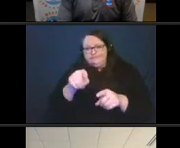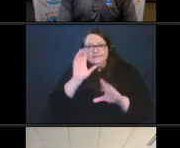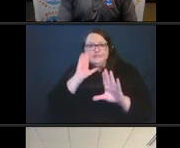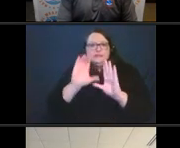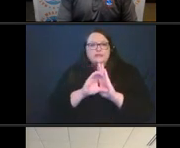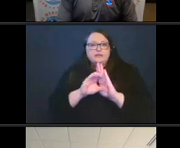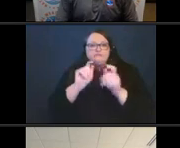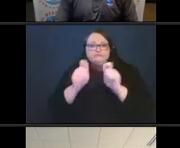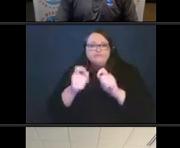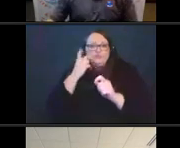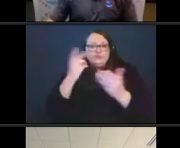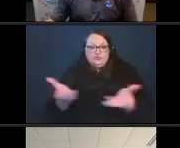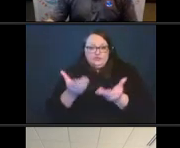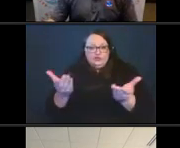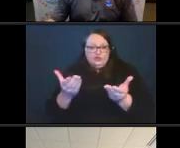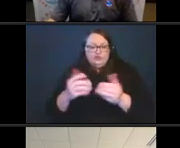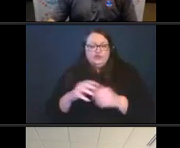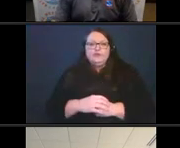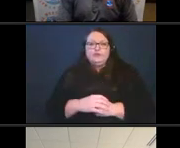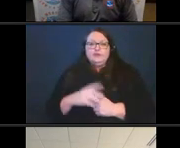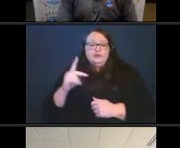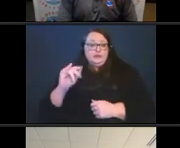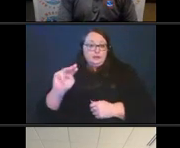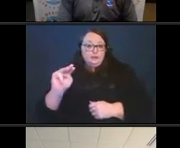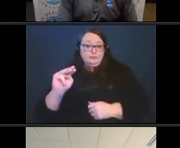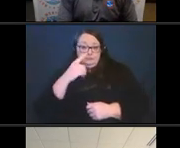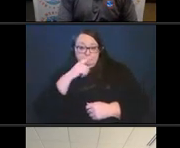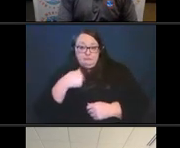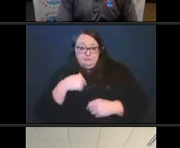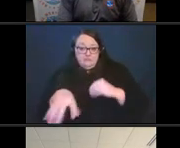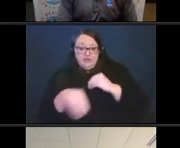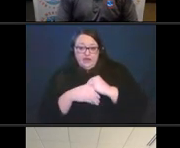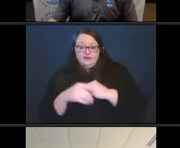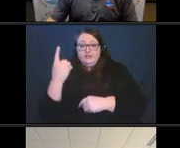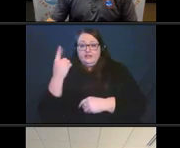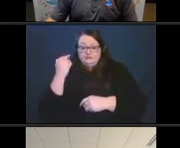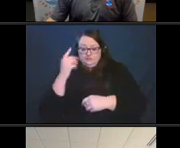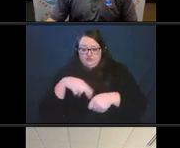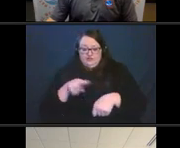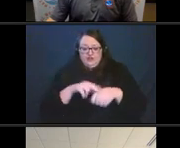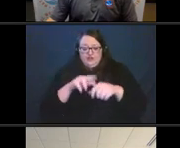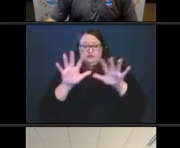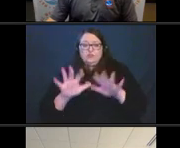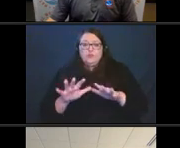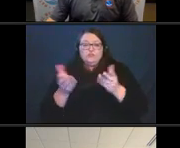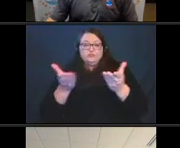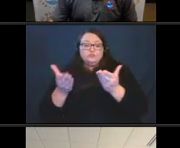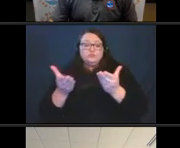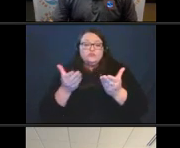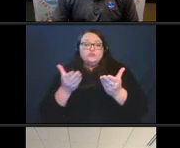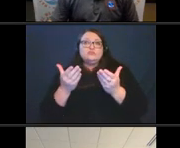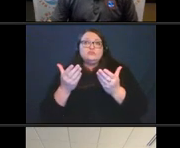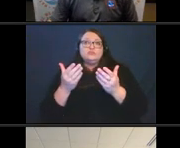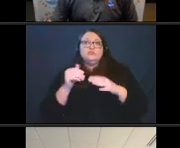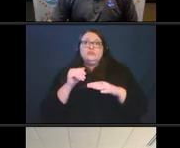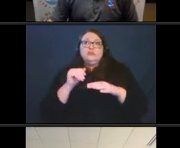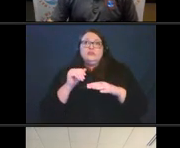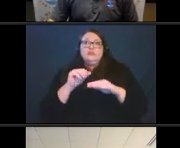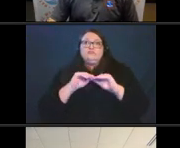And if I could just add to that, last year, the National Weather Service issued over 2,100 heat